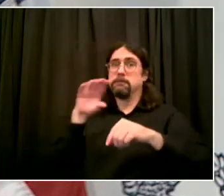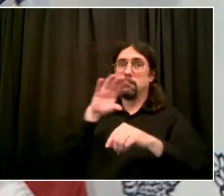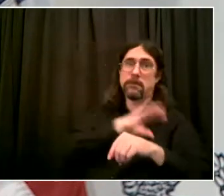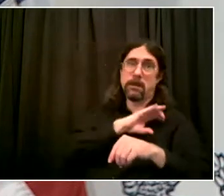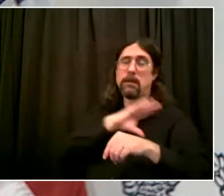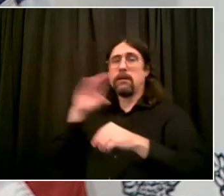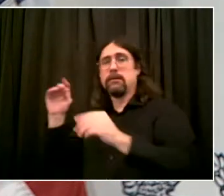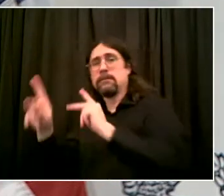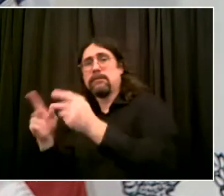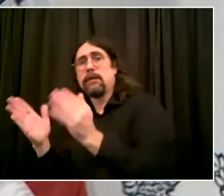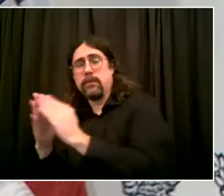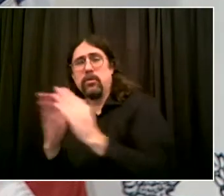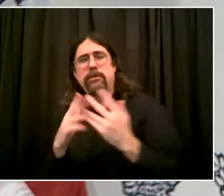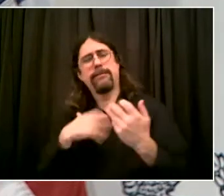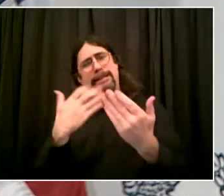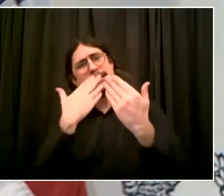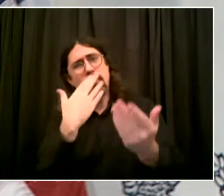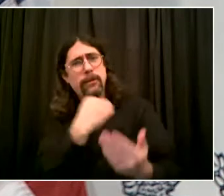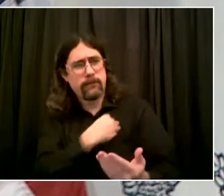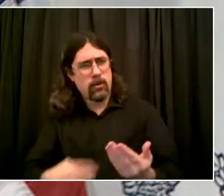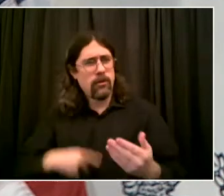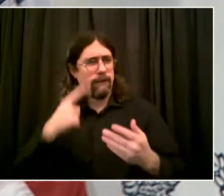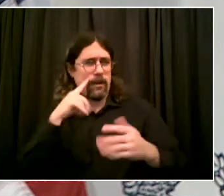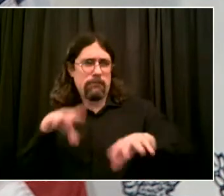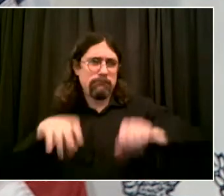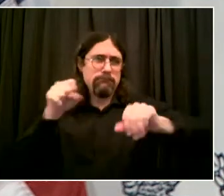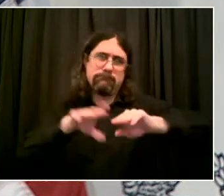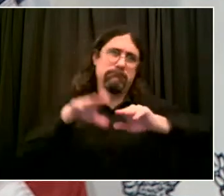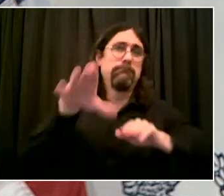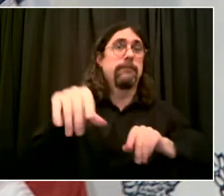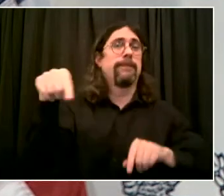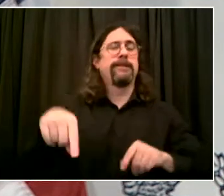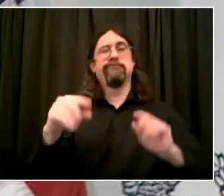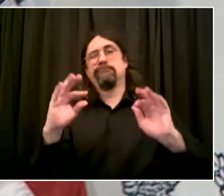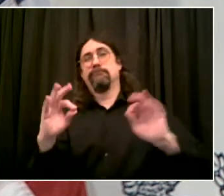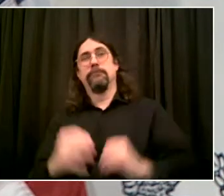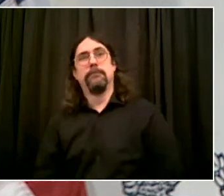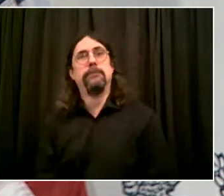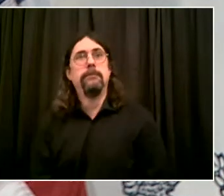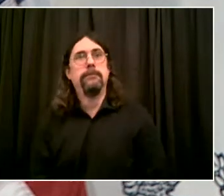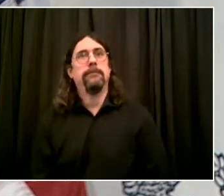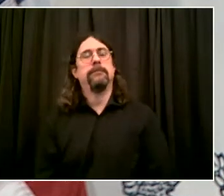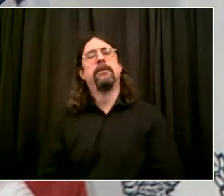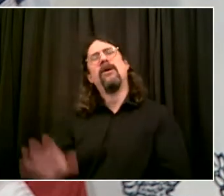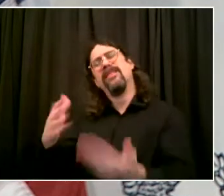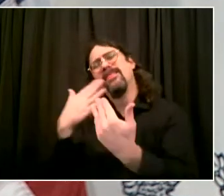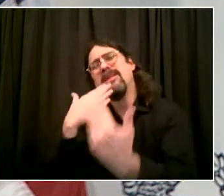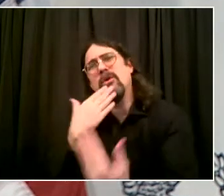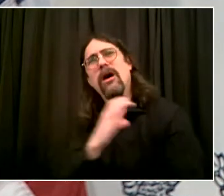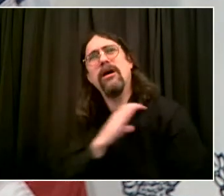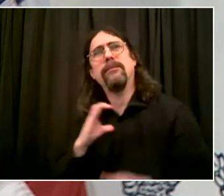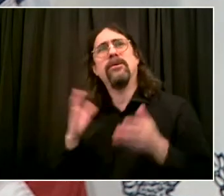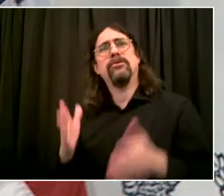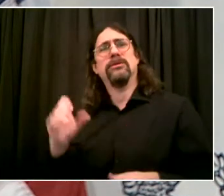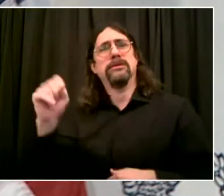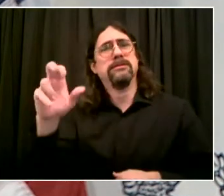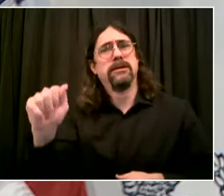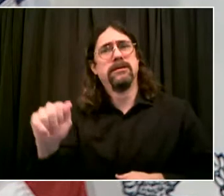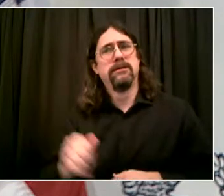AS A WHOLE. SO THANK YOU ALL. THANK YOU COMMISSIONER, APPRECIATE THAT REFLECTION VERY MUCH.